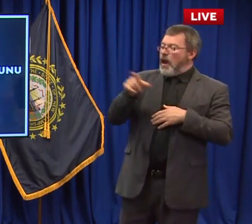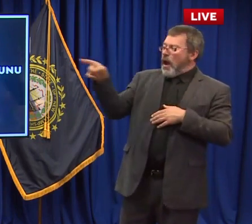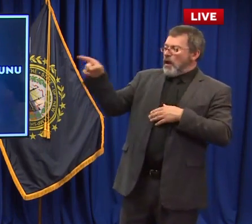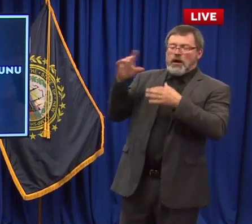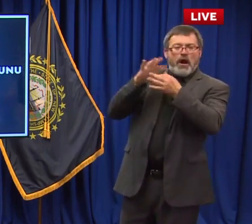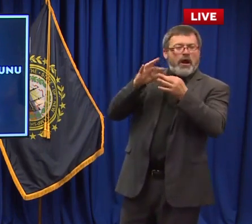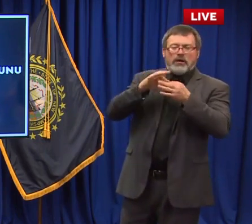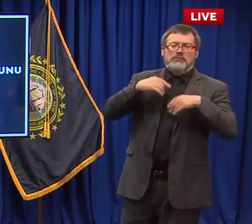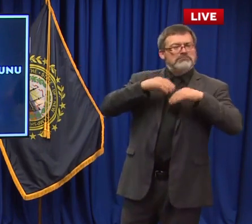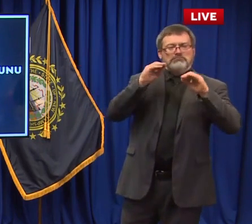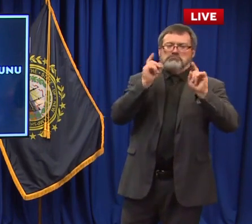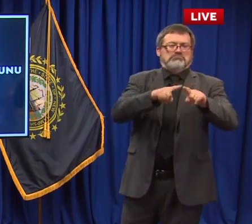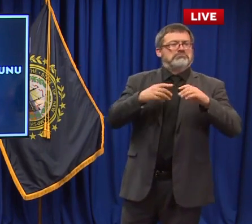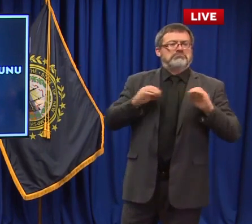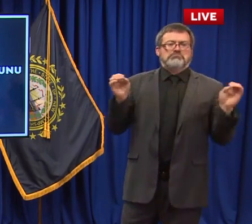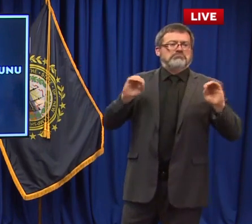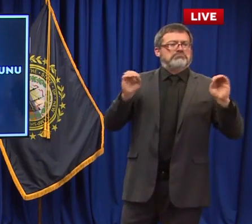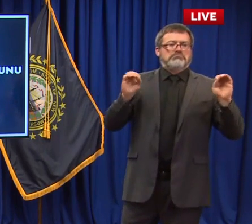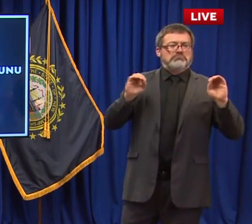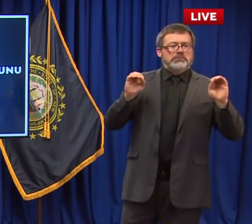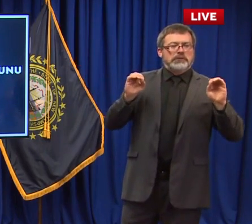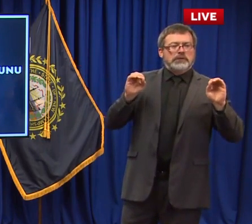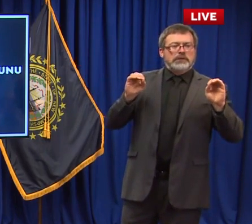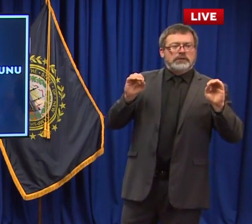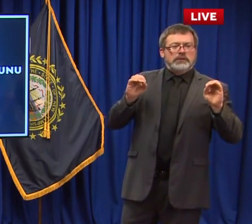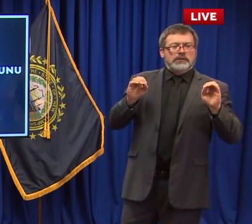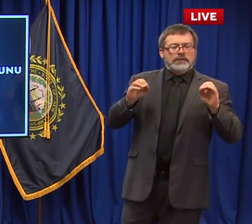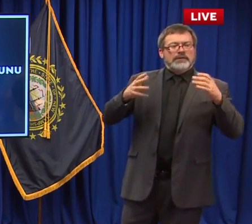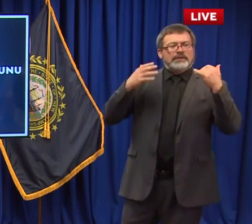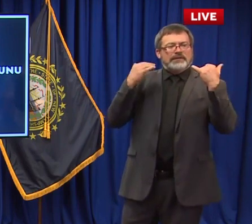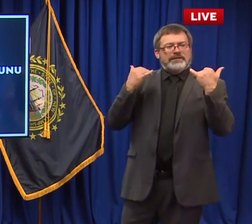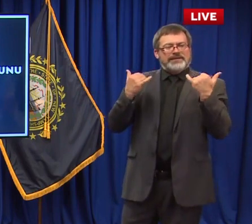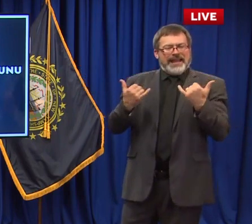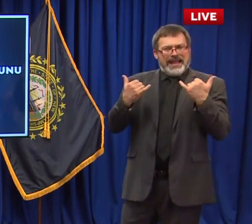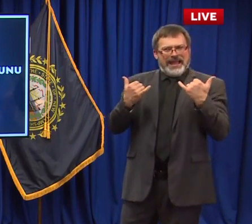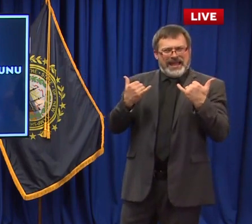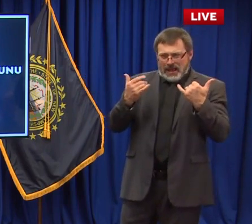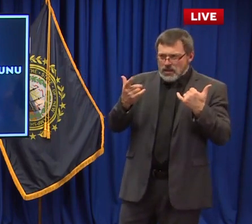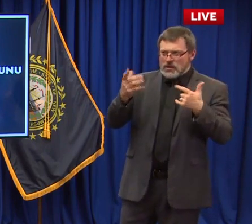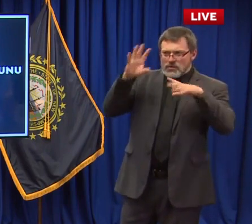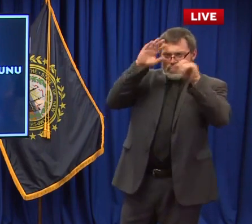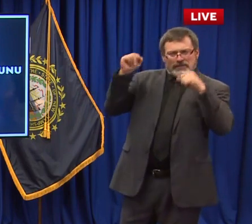THE PRESIDENT’S FIRST RALLY? IN TULSA, OKLAHOMA.